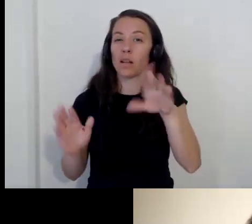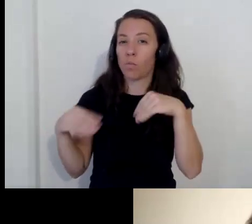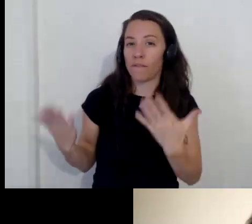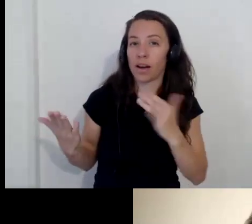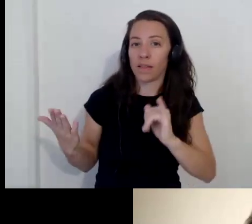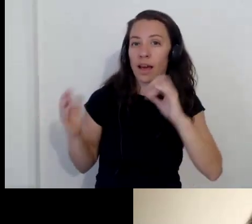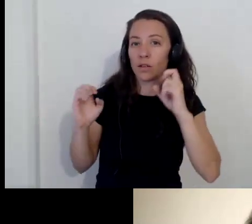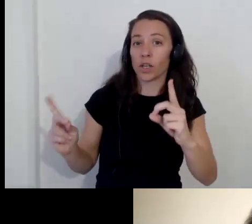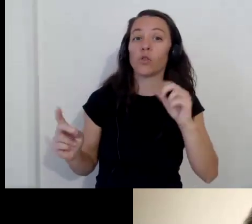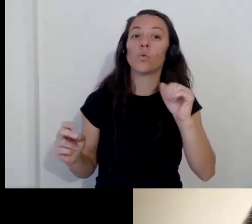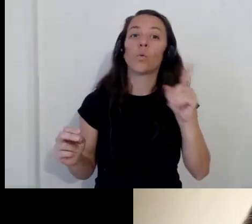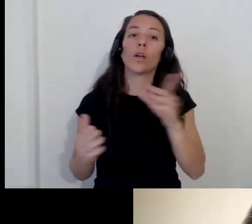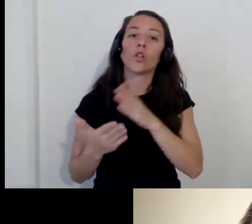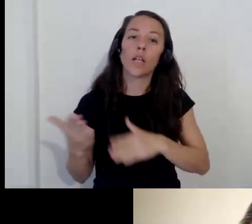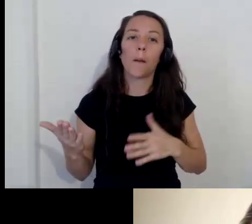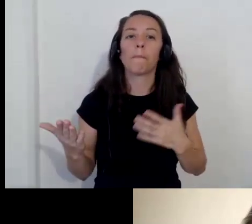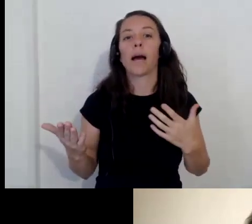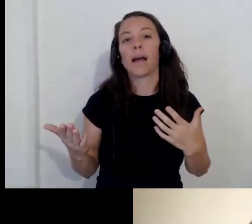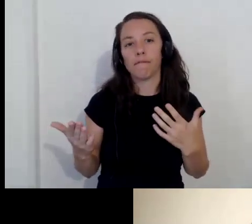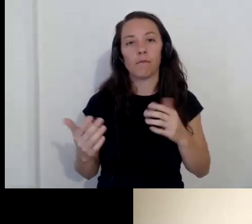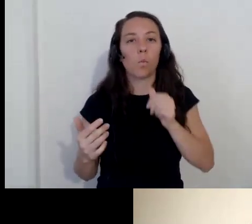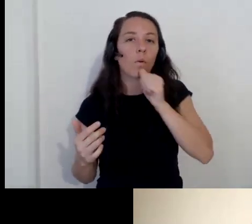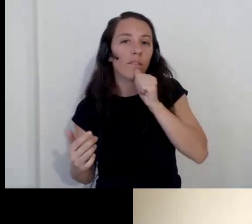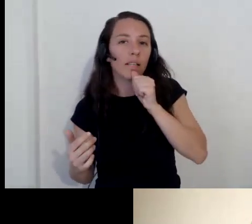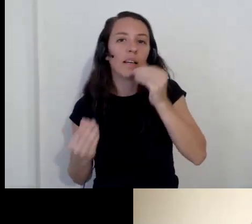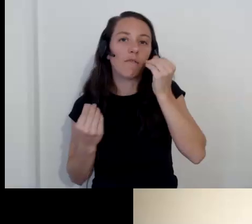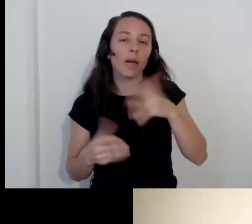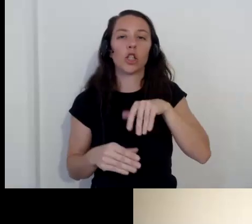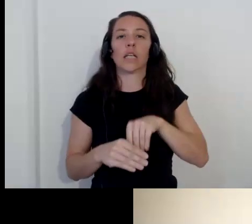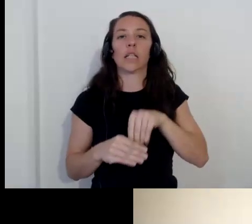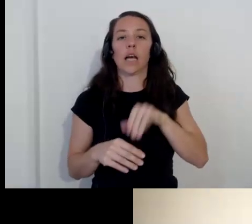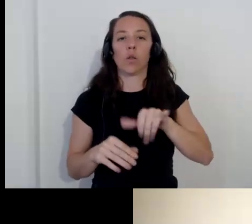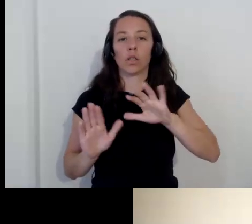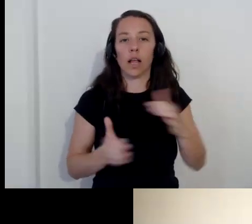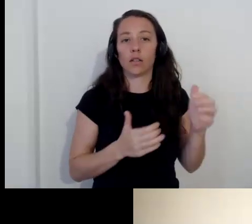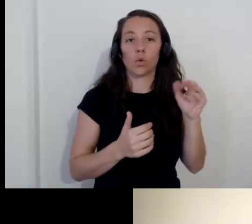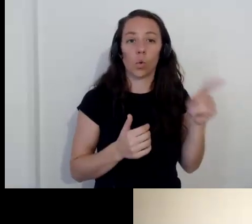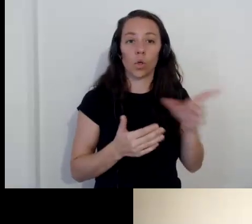there's some proprietary information within those classes. So with some of the courses you'll just